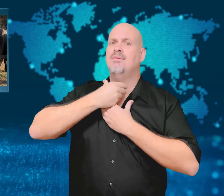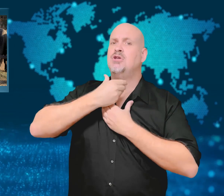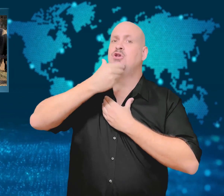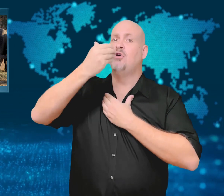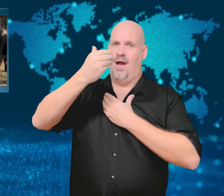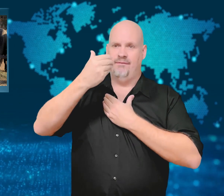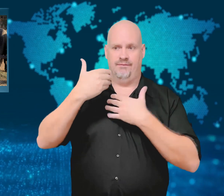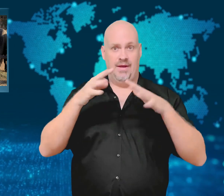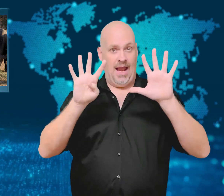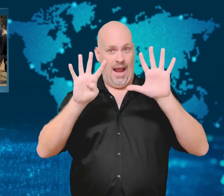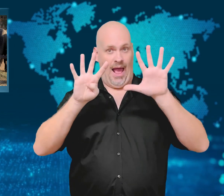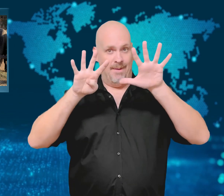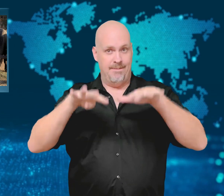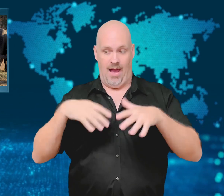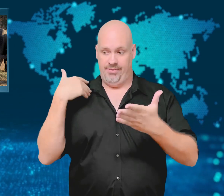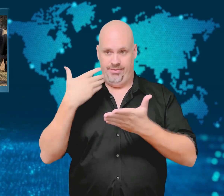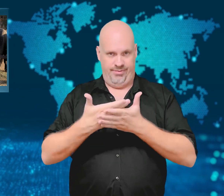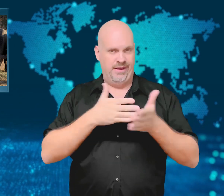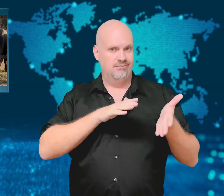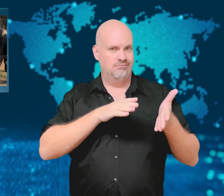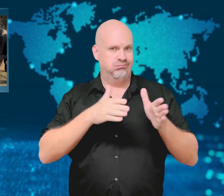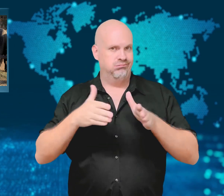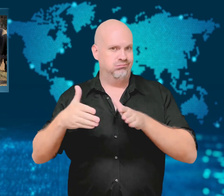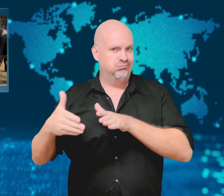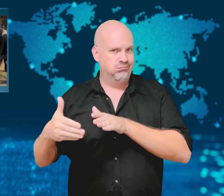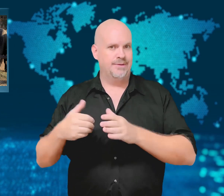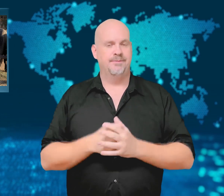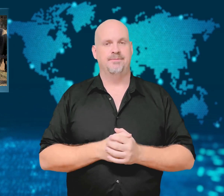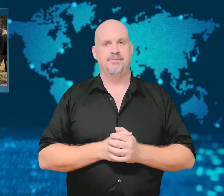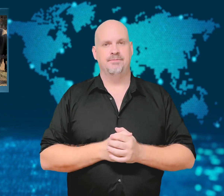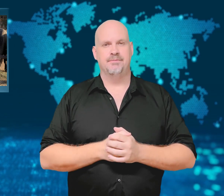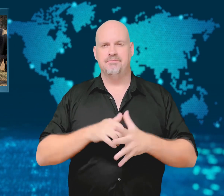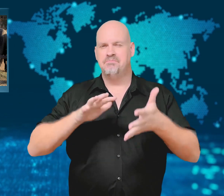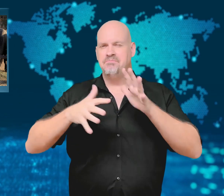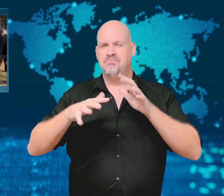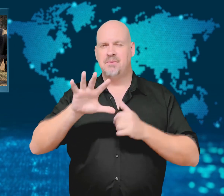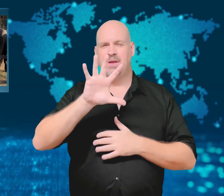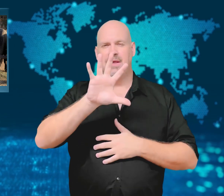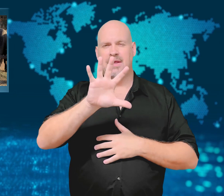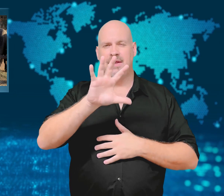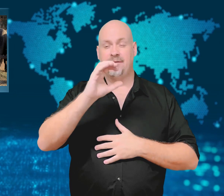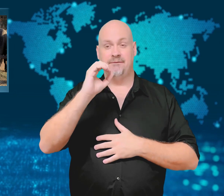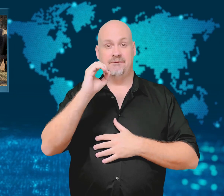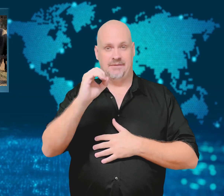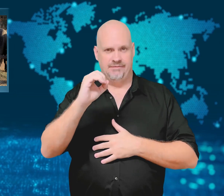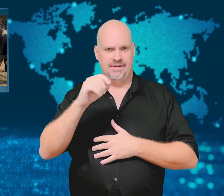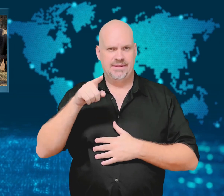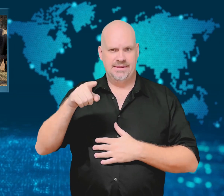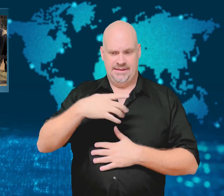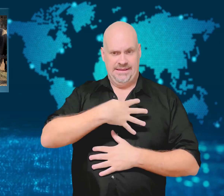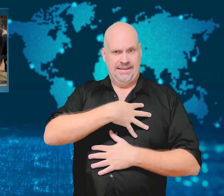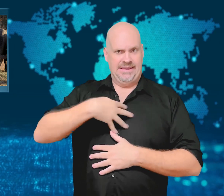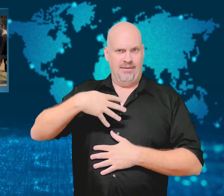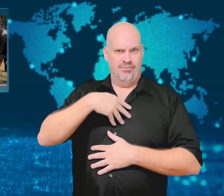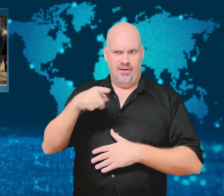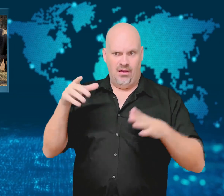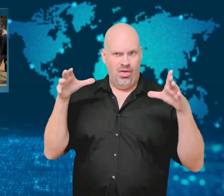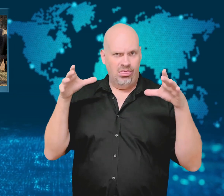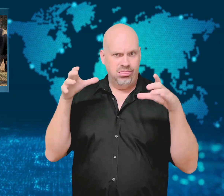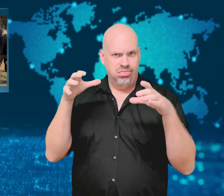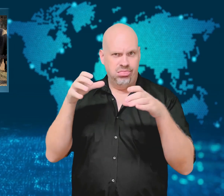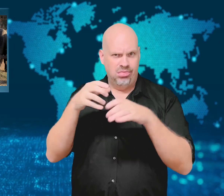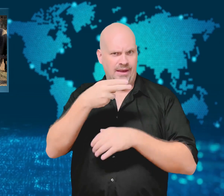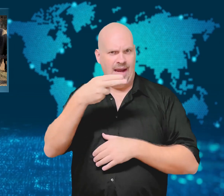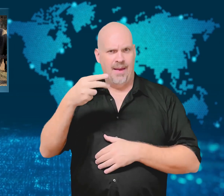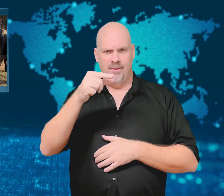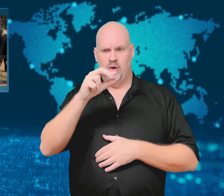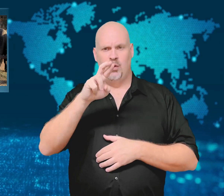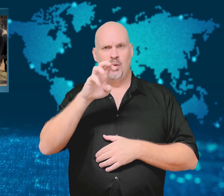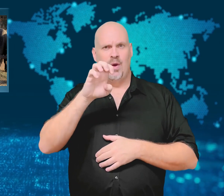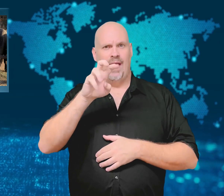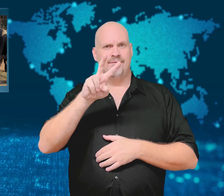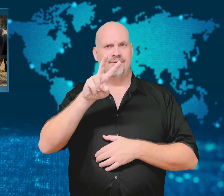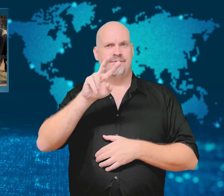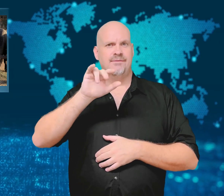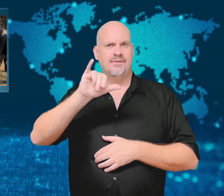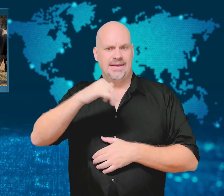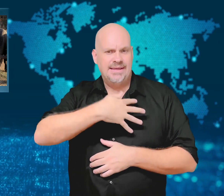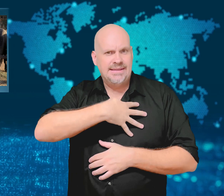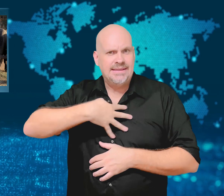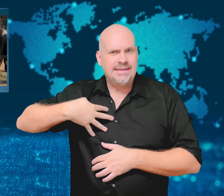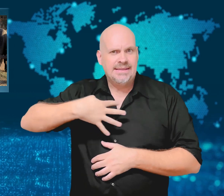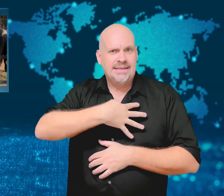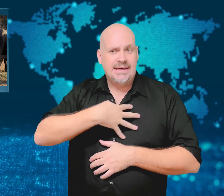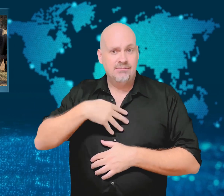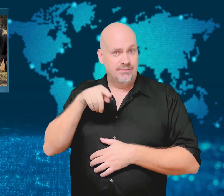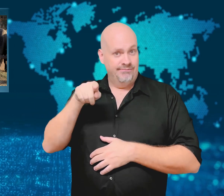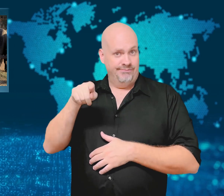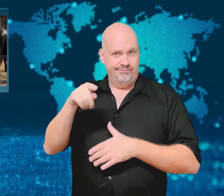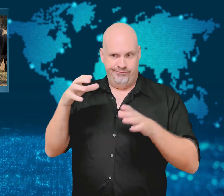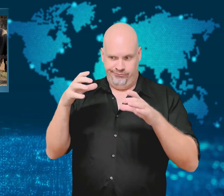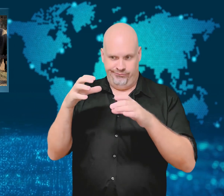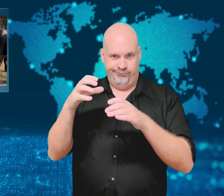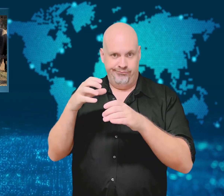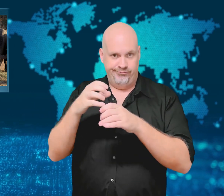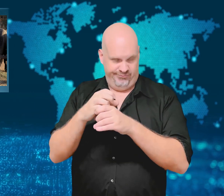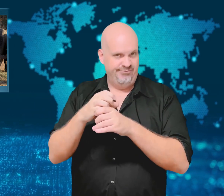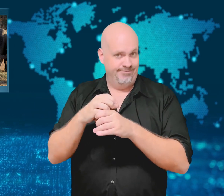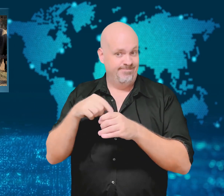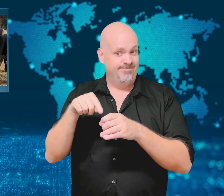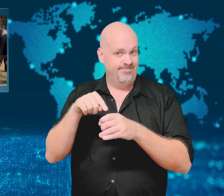Almost 50 of the endangered species, Grevy's zebras, have died as well.